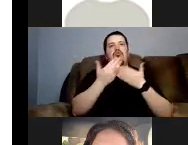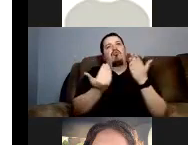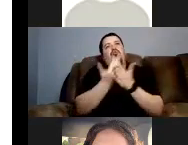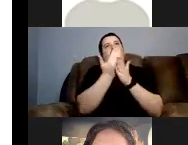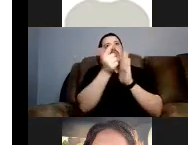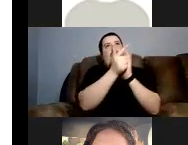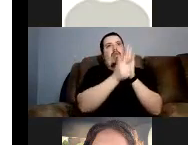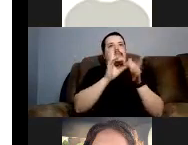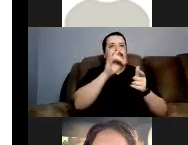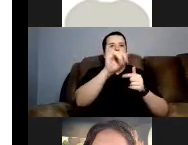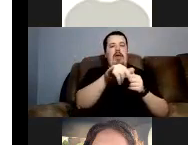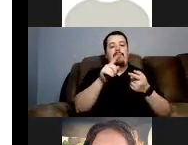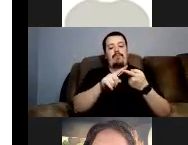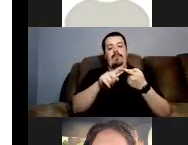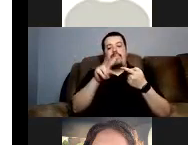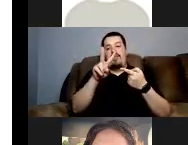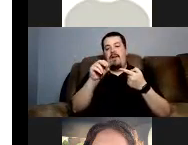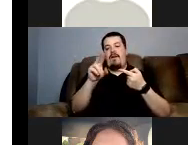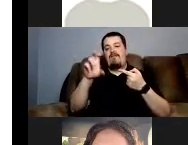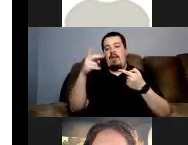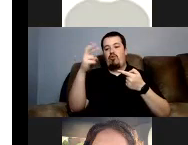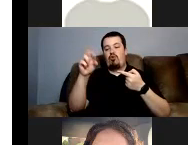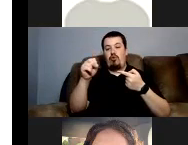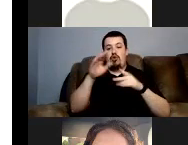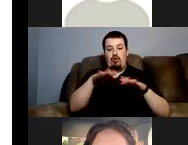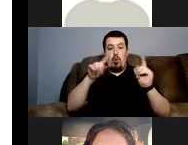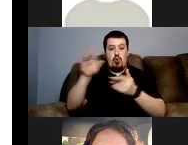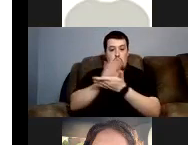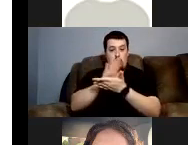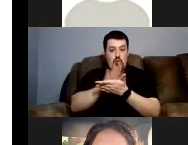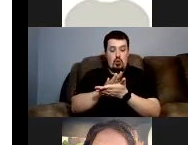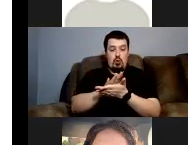of them is vouchers for children who go to schools that implement a mask mandate